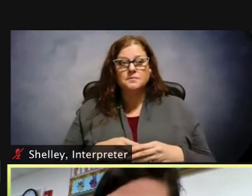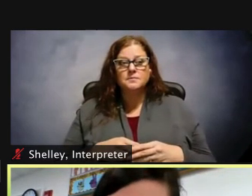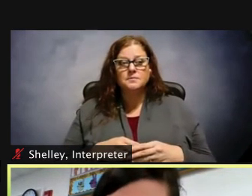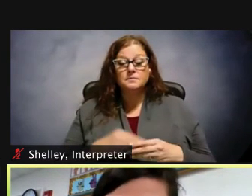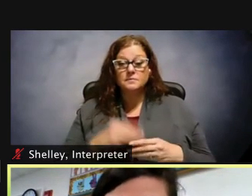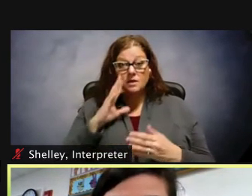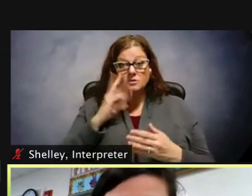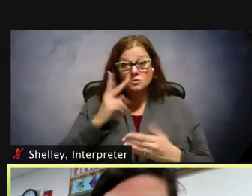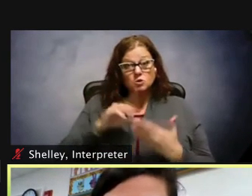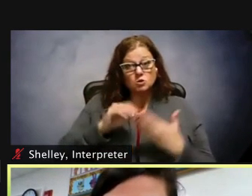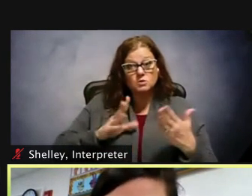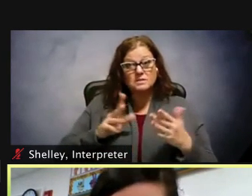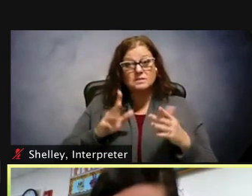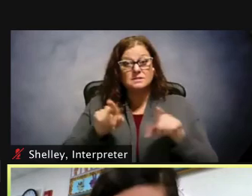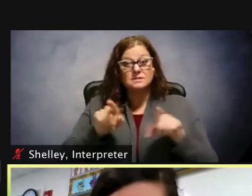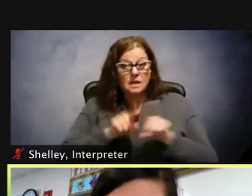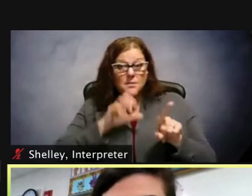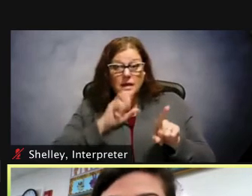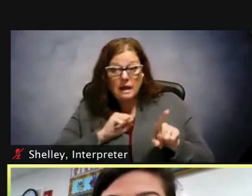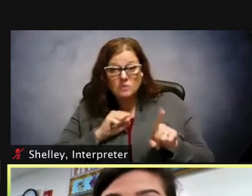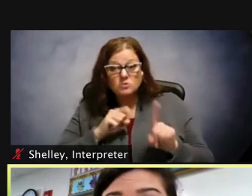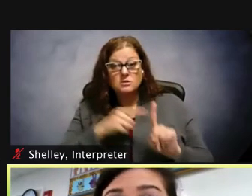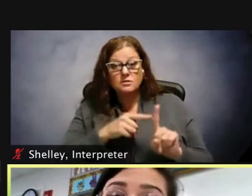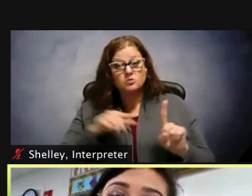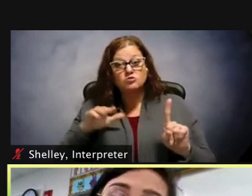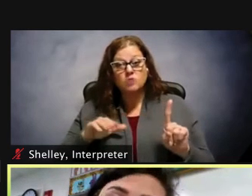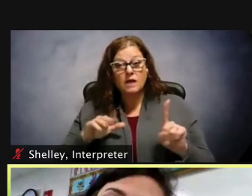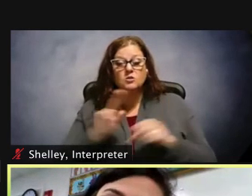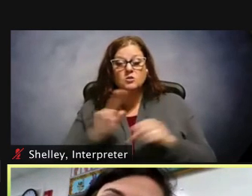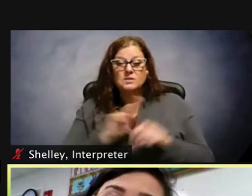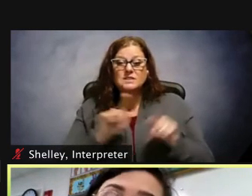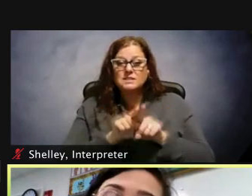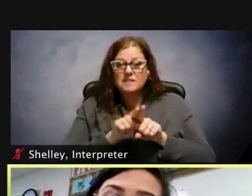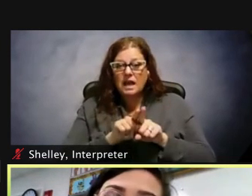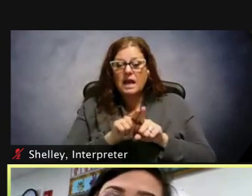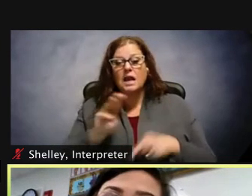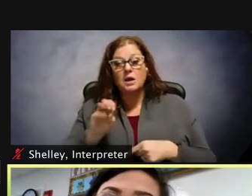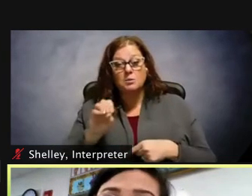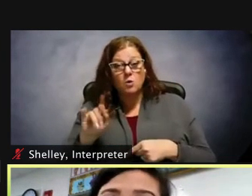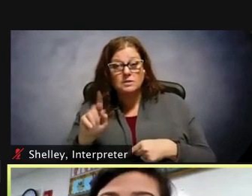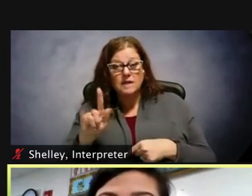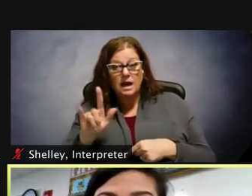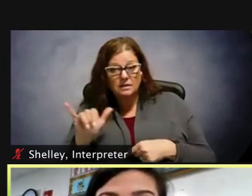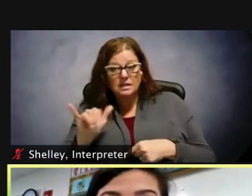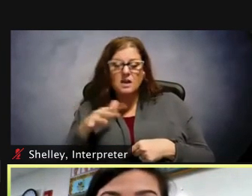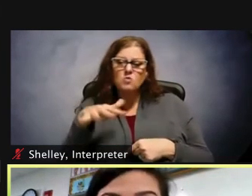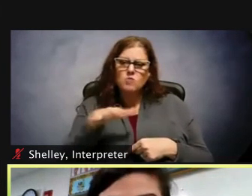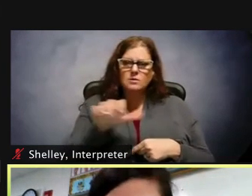are same age as this particular child, using the same modality, having around 10 to 12 students.